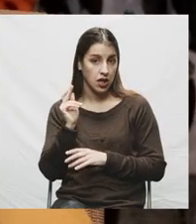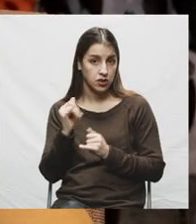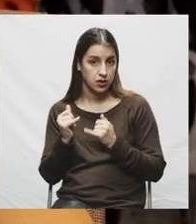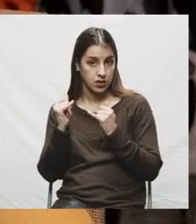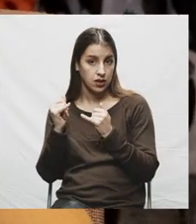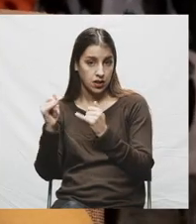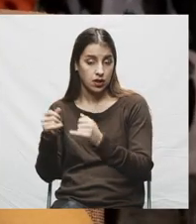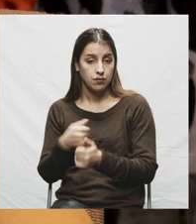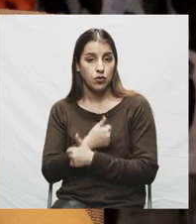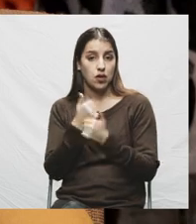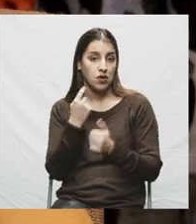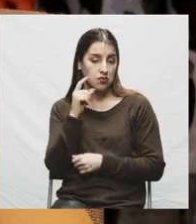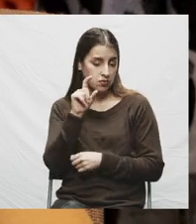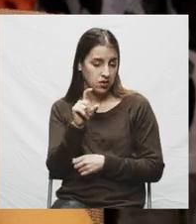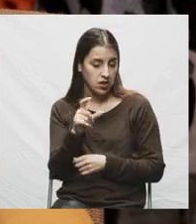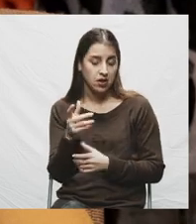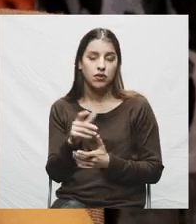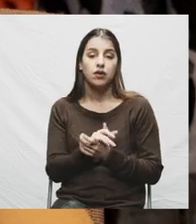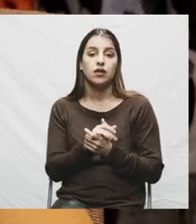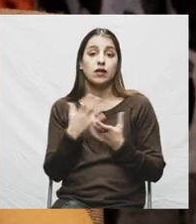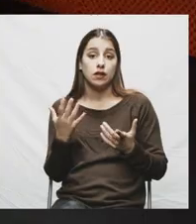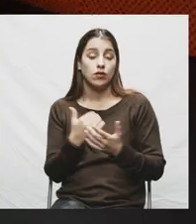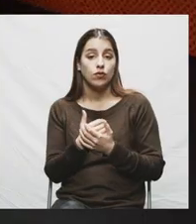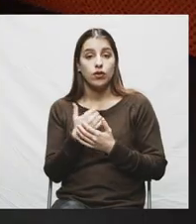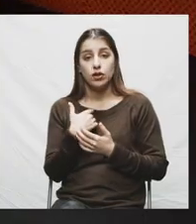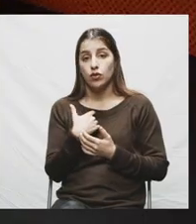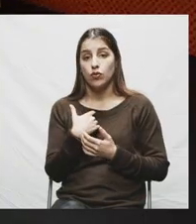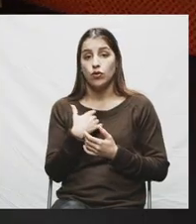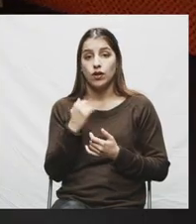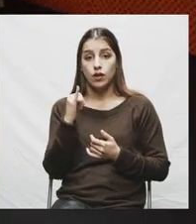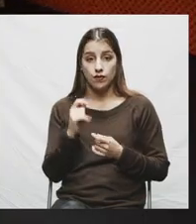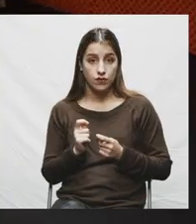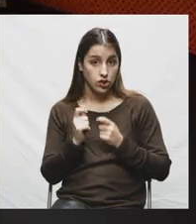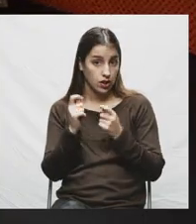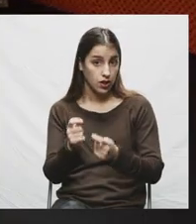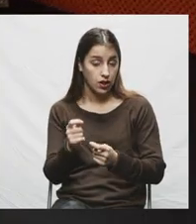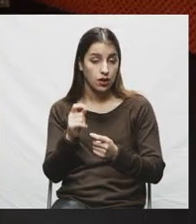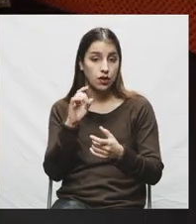the following years got a bit better, my financial conditions got better, so I used to invest...